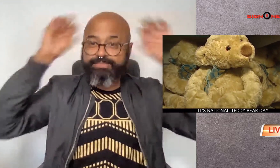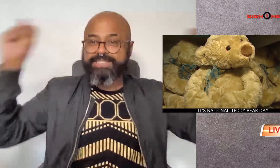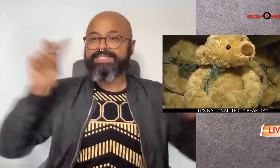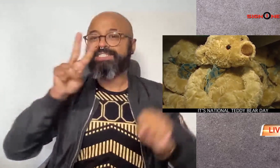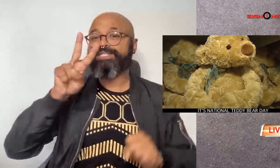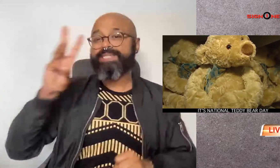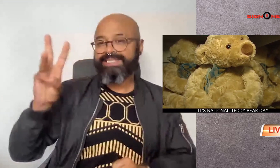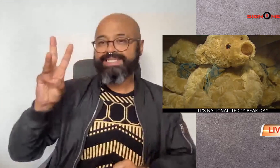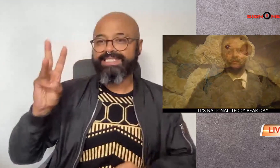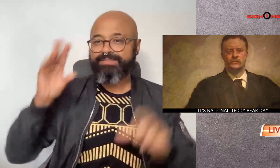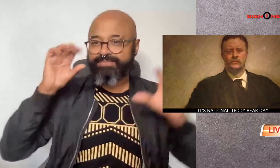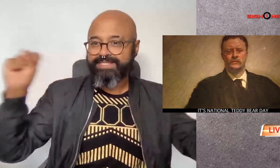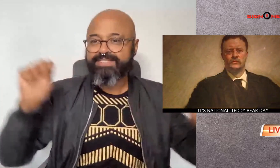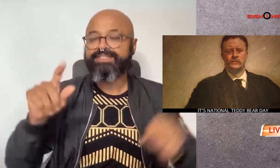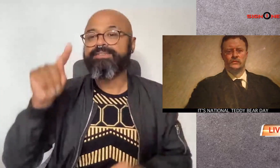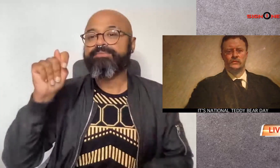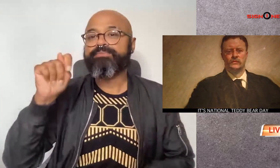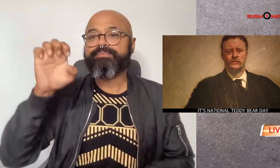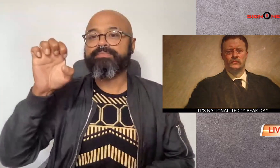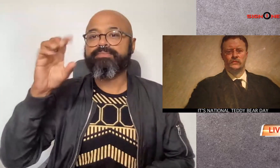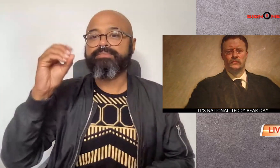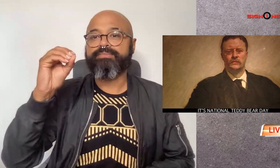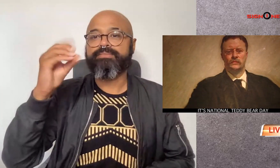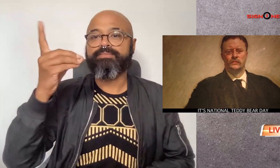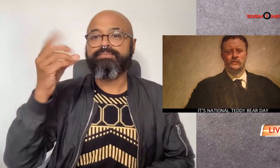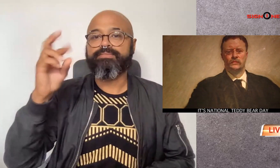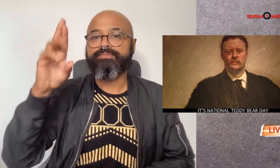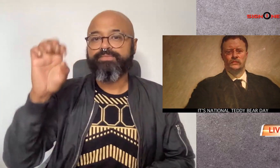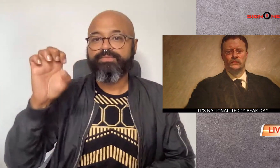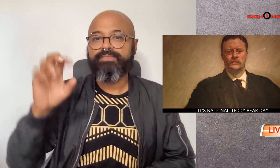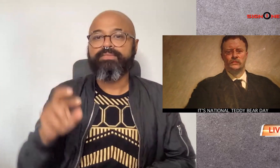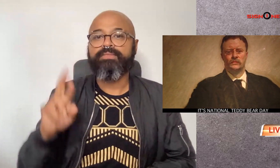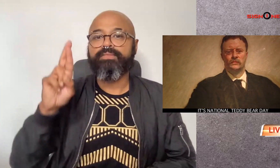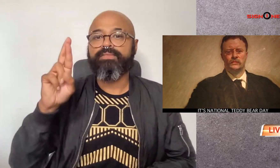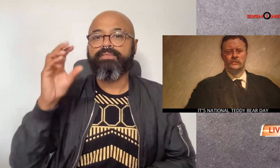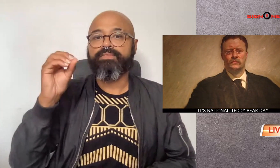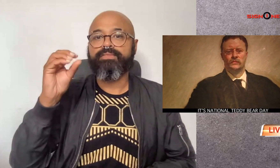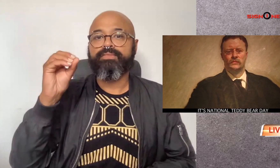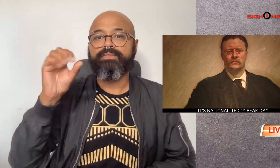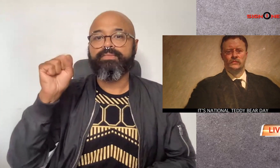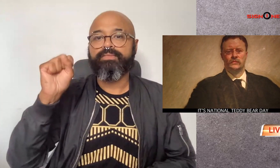the teddy bear was named after the 26th American president Theodore Roosevelt